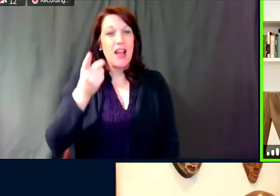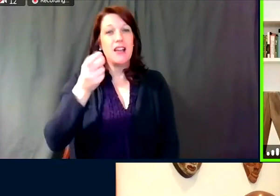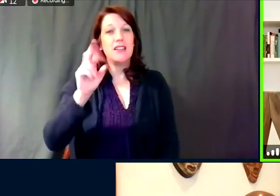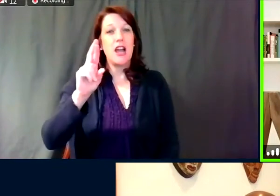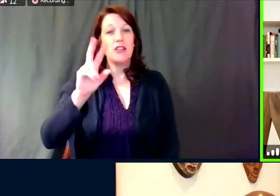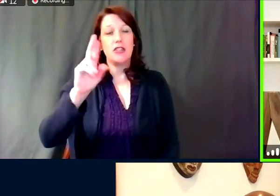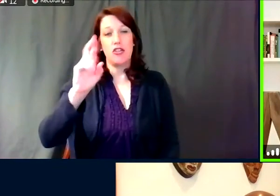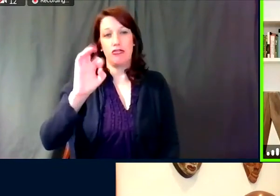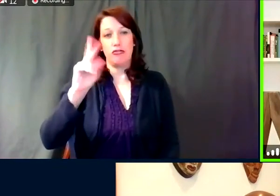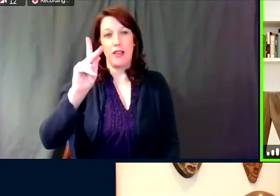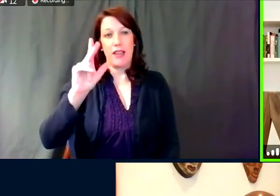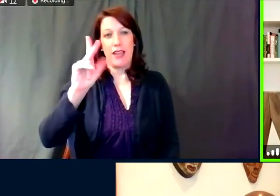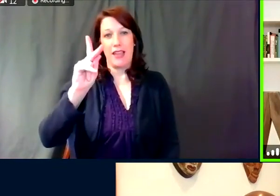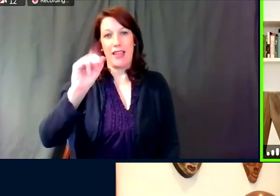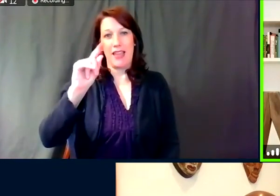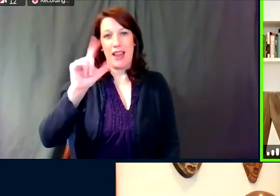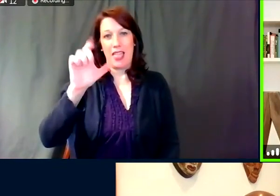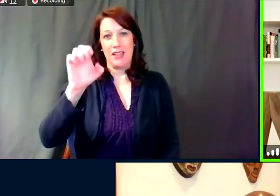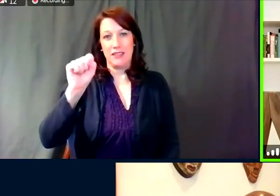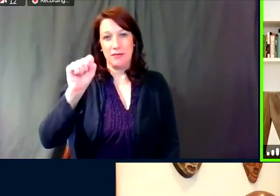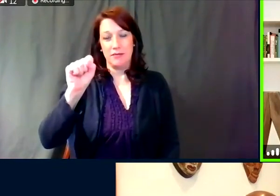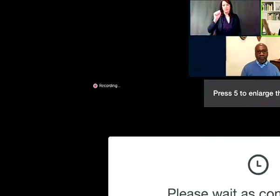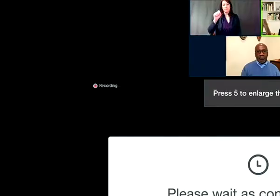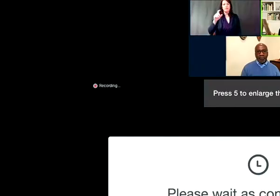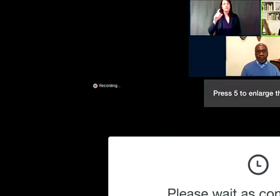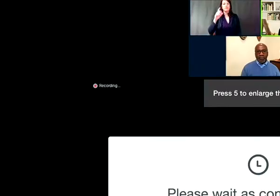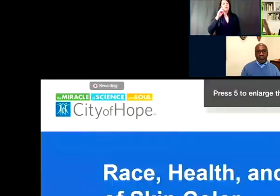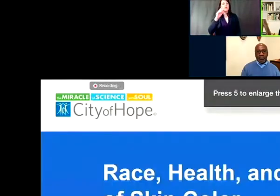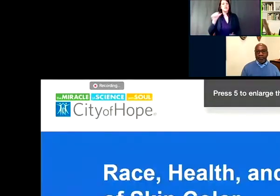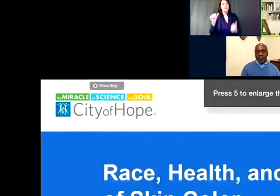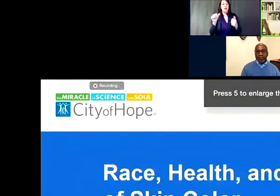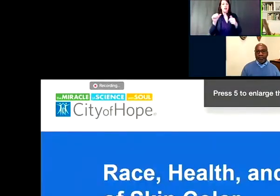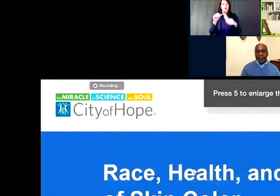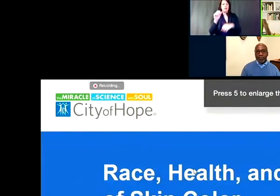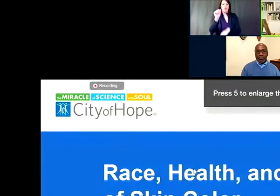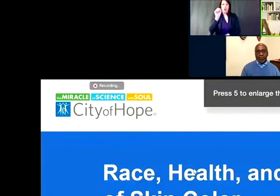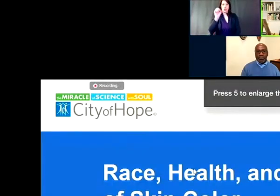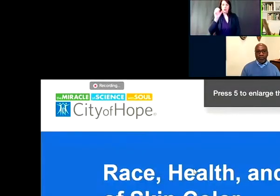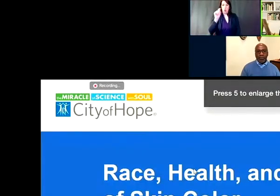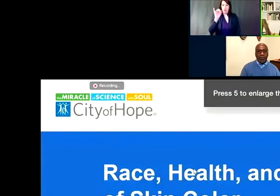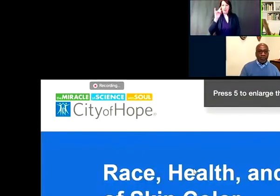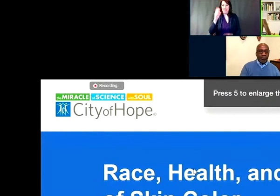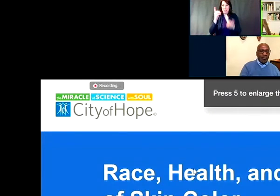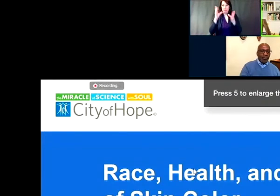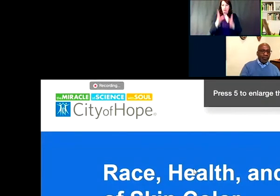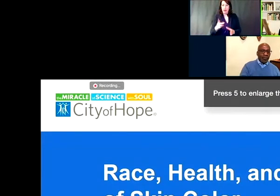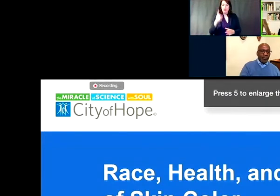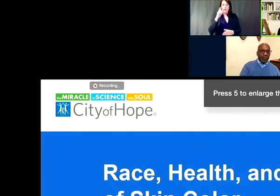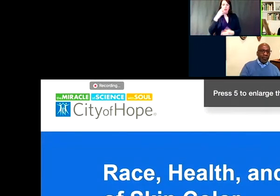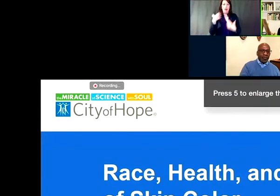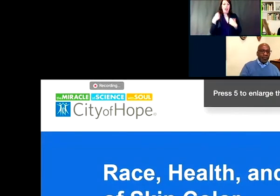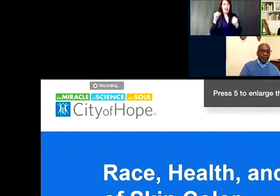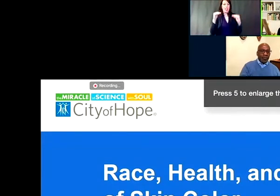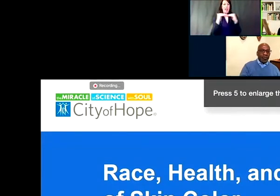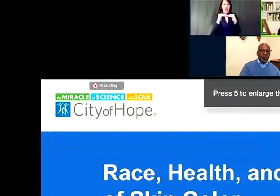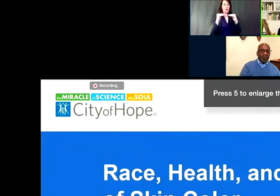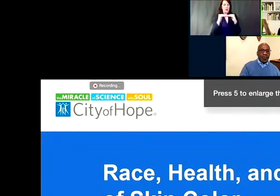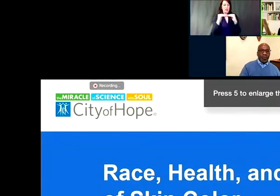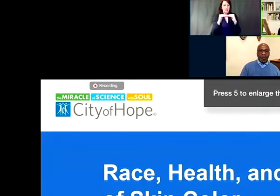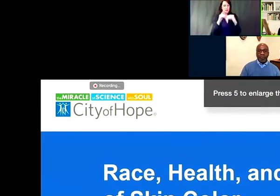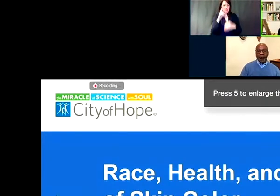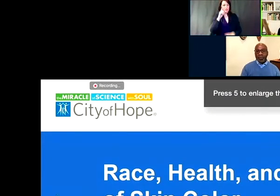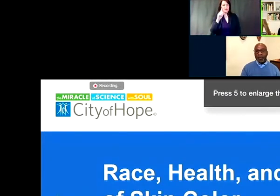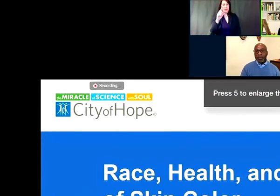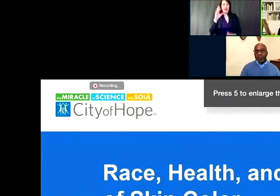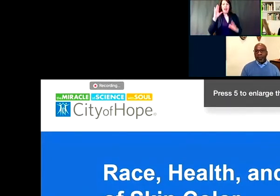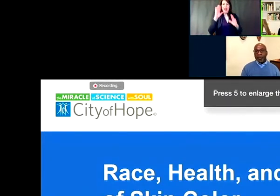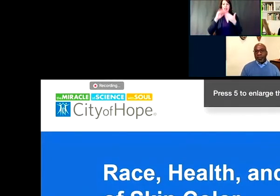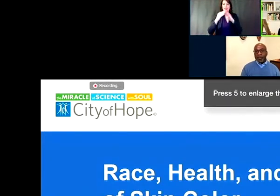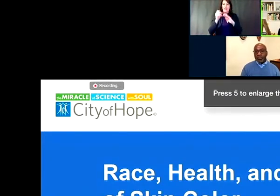LIKE TO TO INTRODUCE DR. RICK